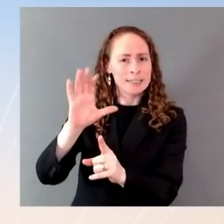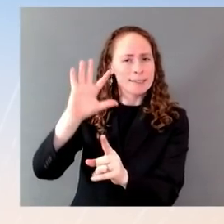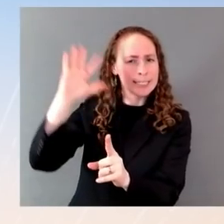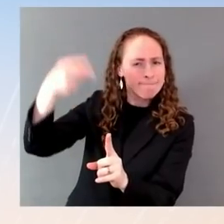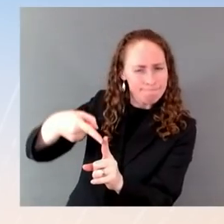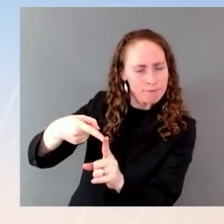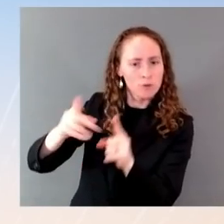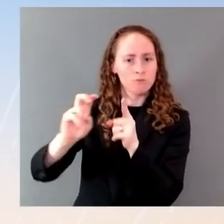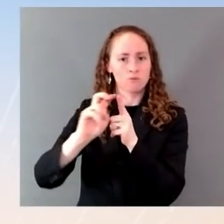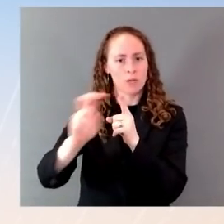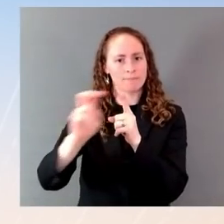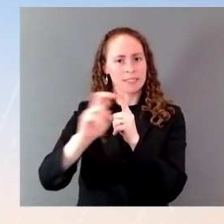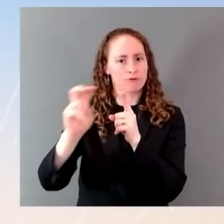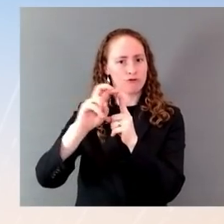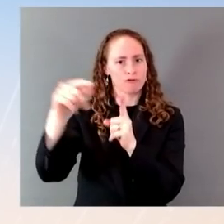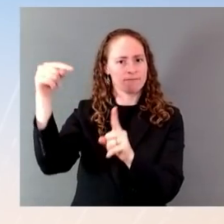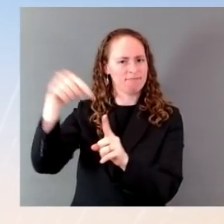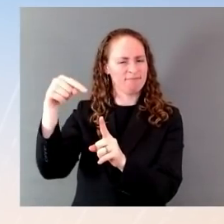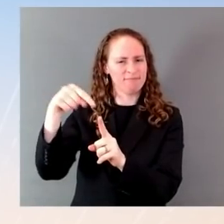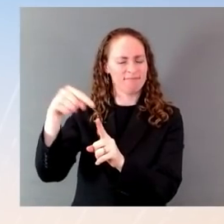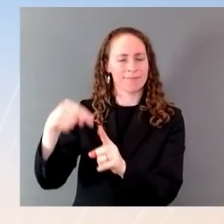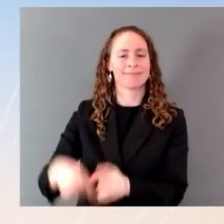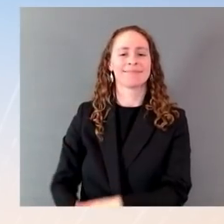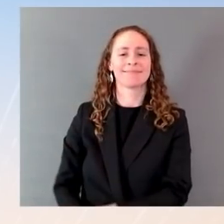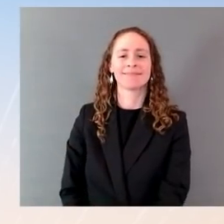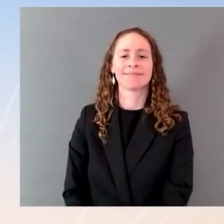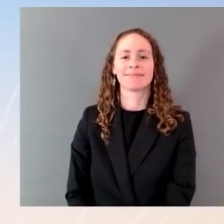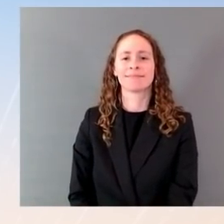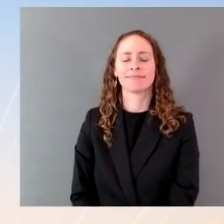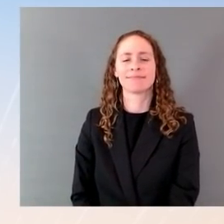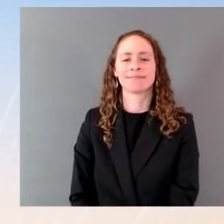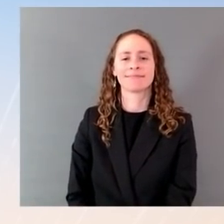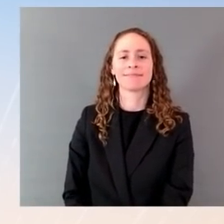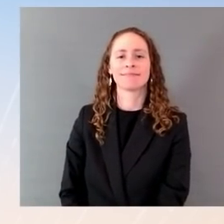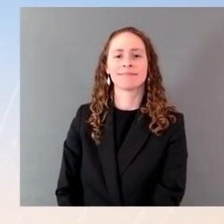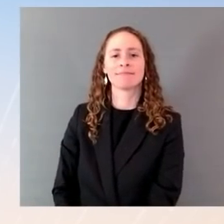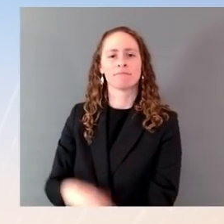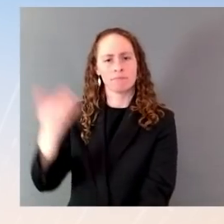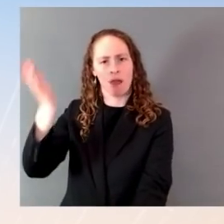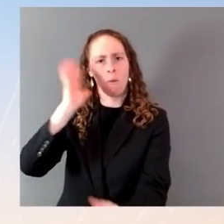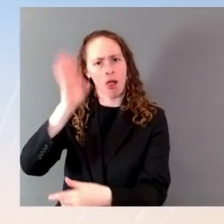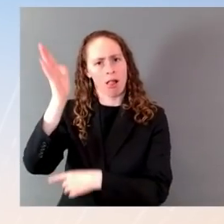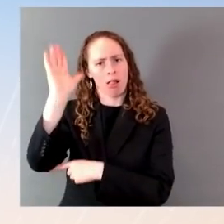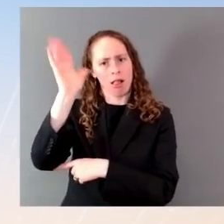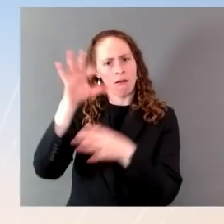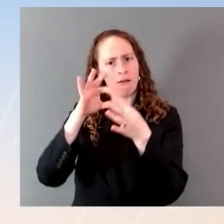will provide more than $670 million in formula funding for public transportation,